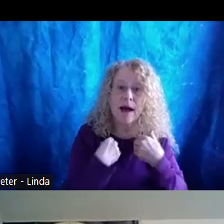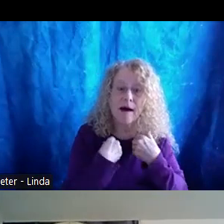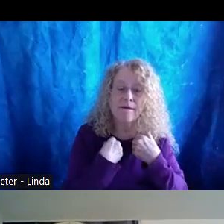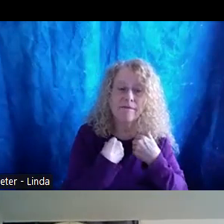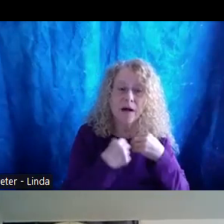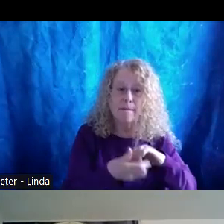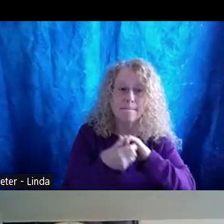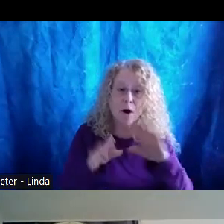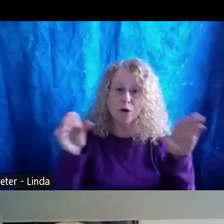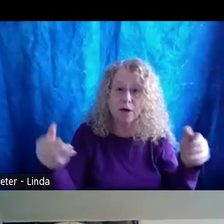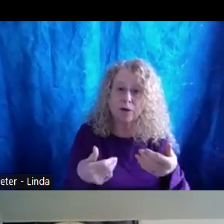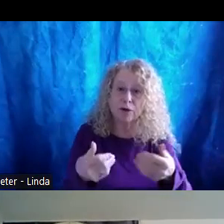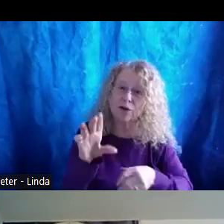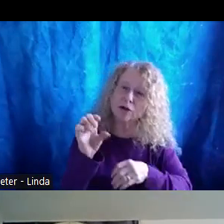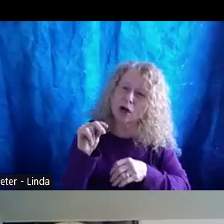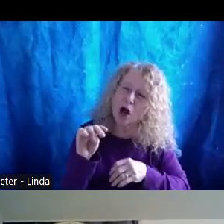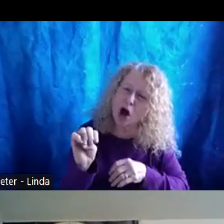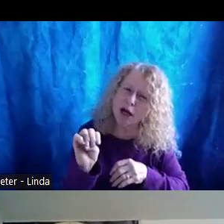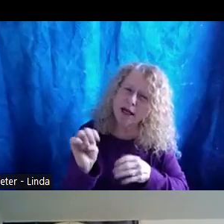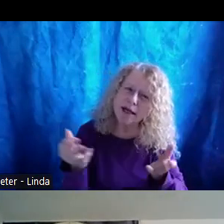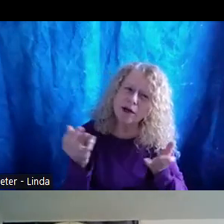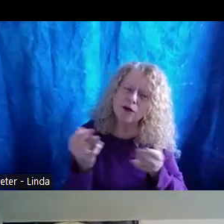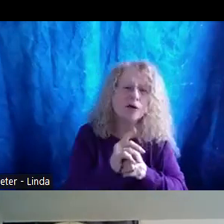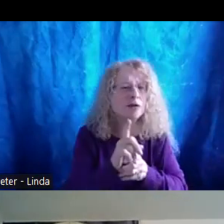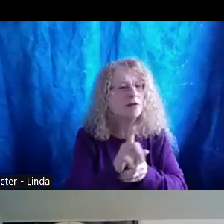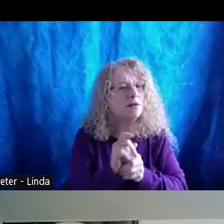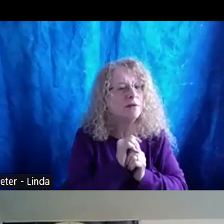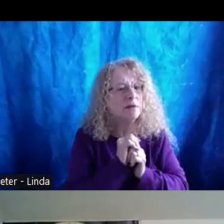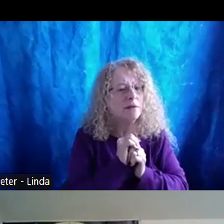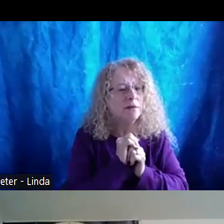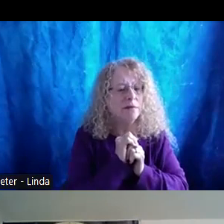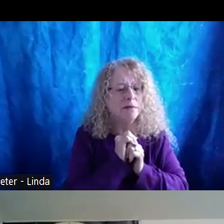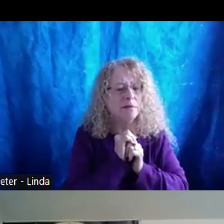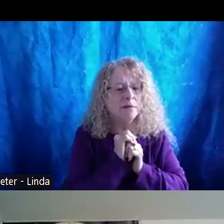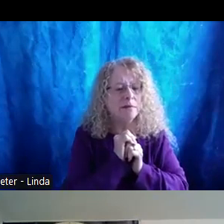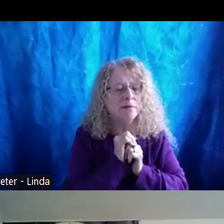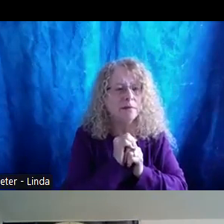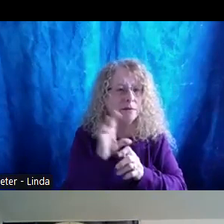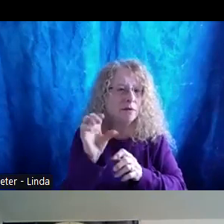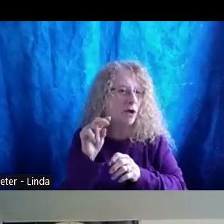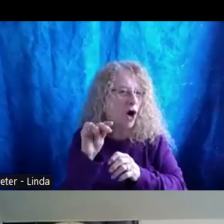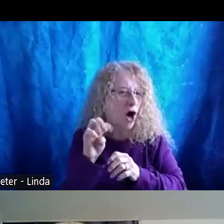IS CONNIE HERE? CONNIE HUNTER?